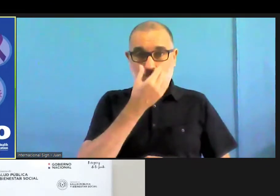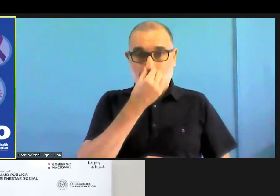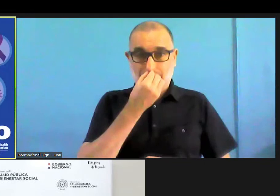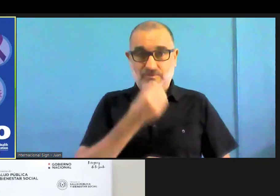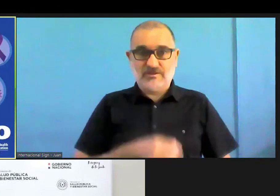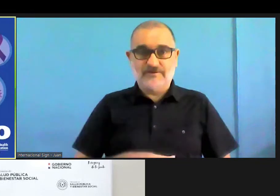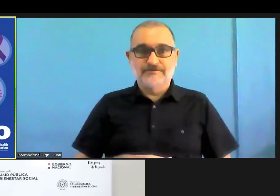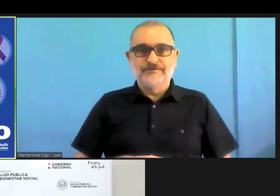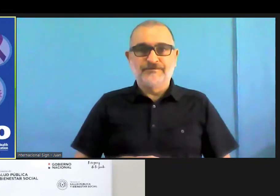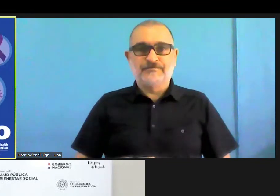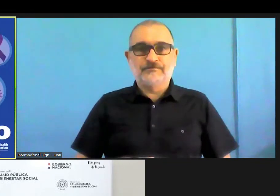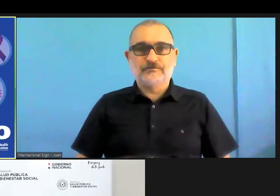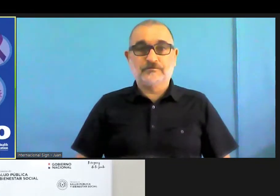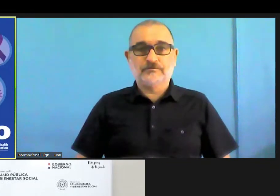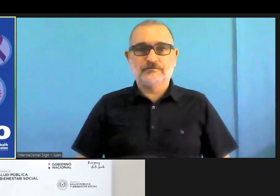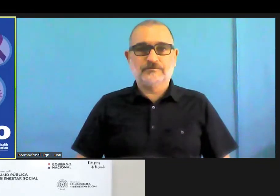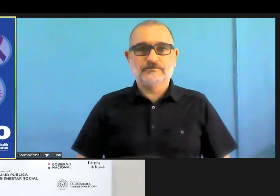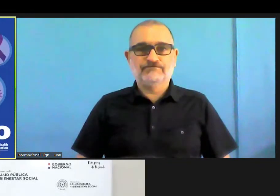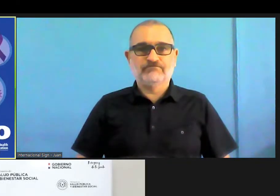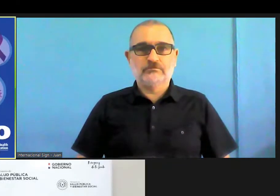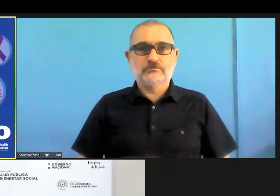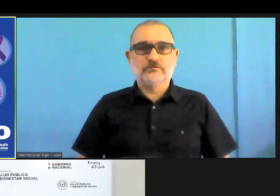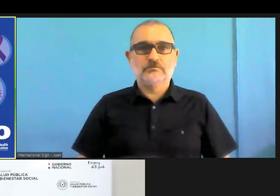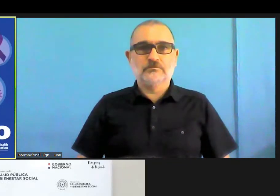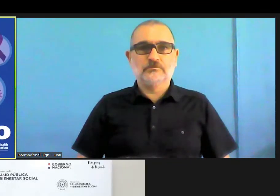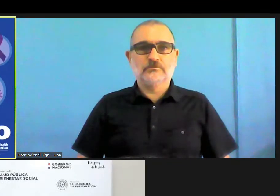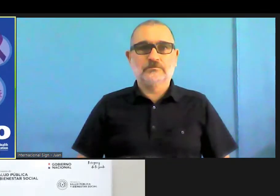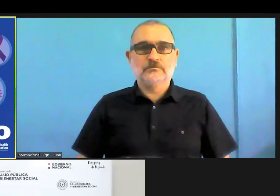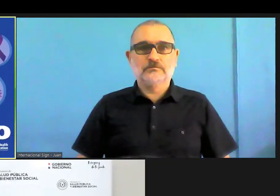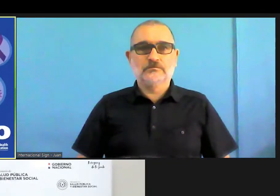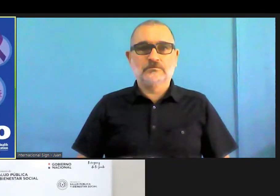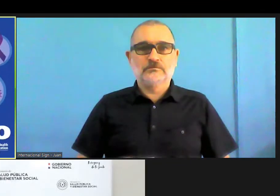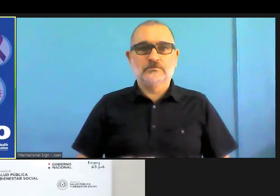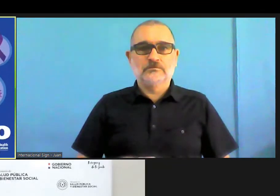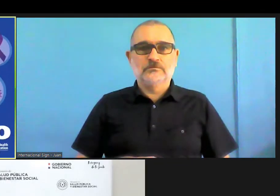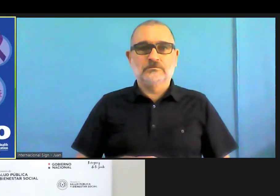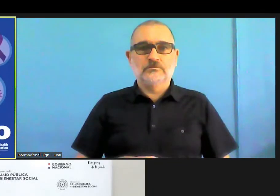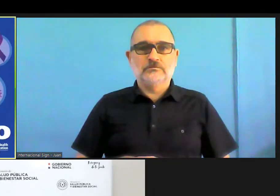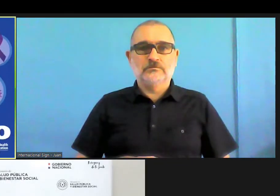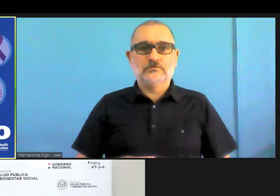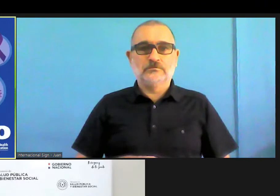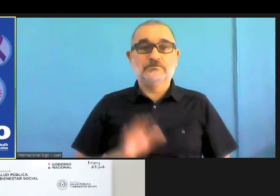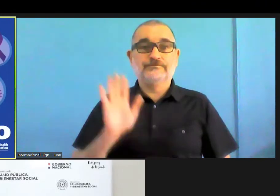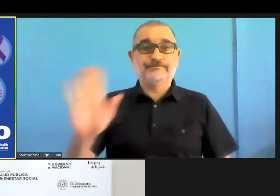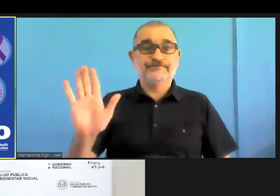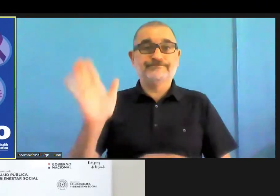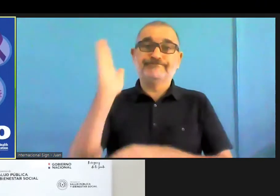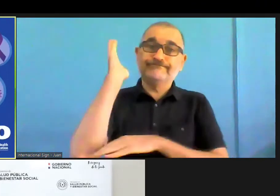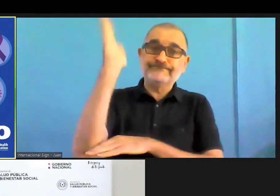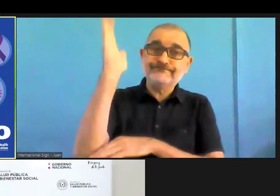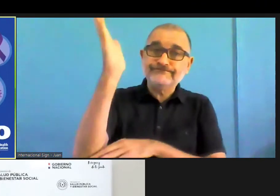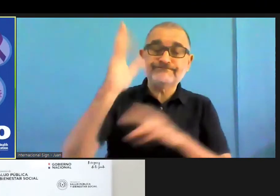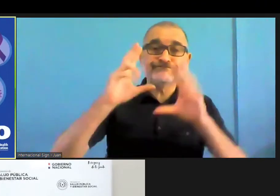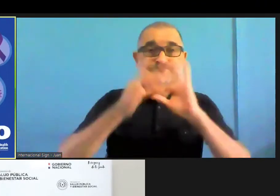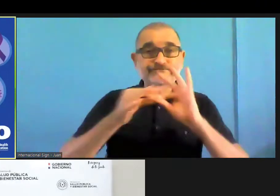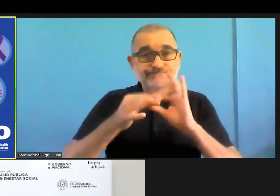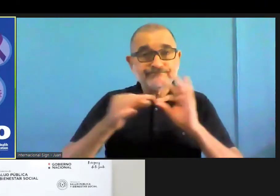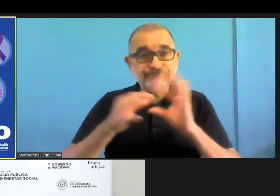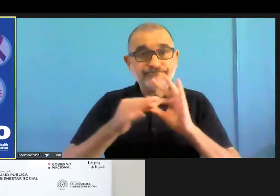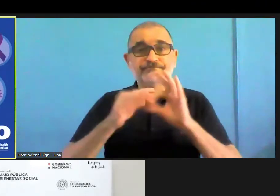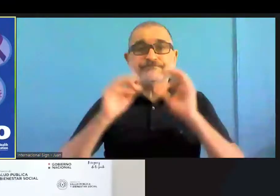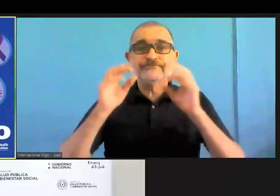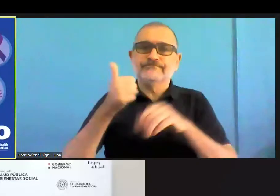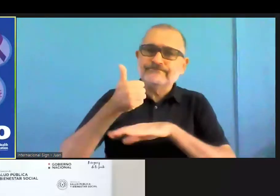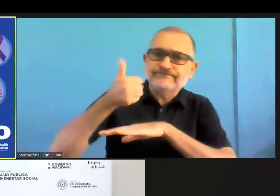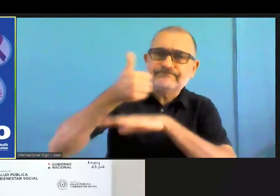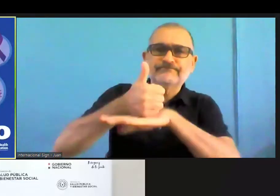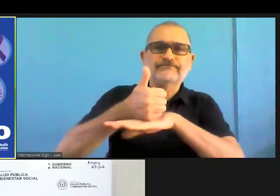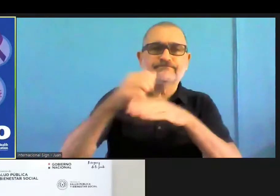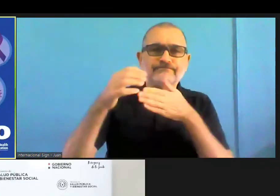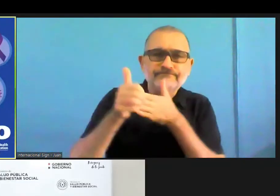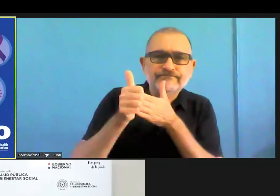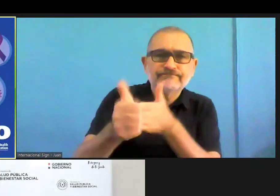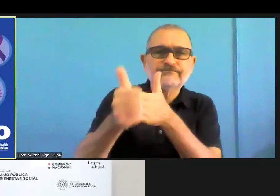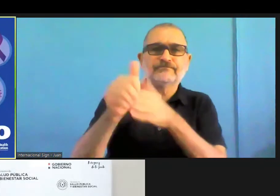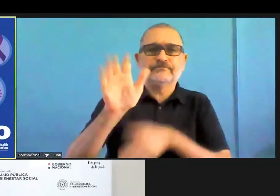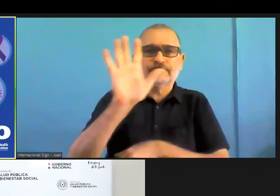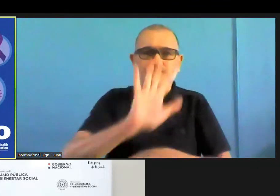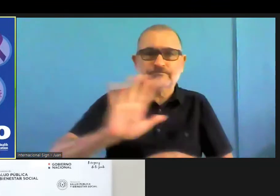He is general director of health services and benefits in